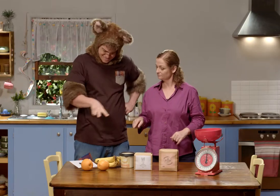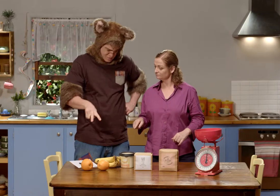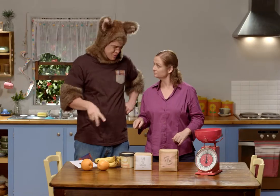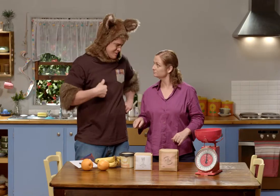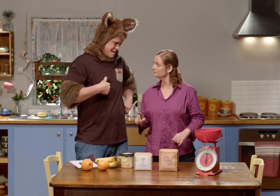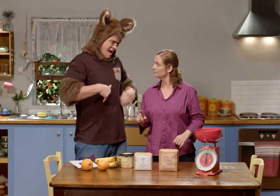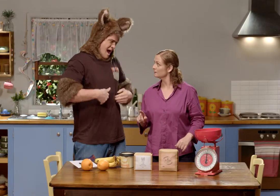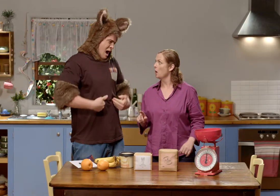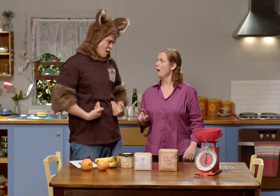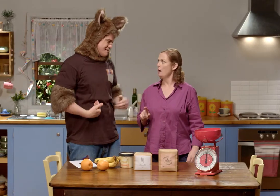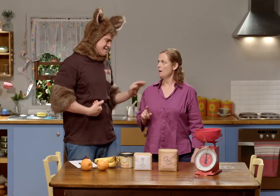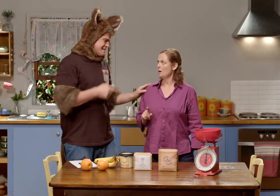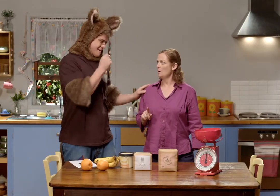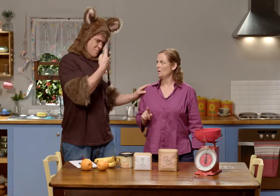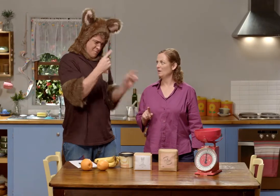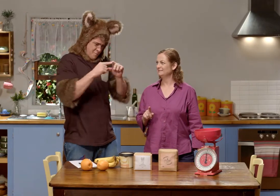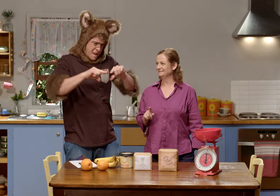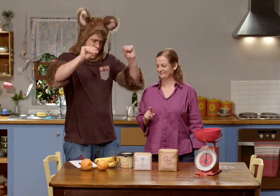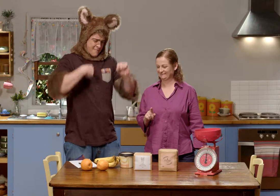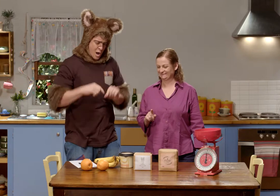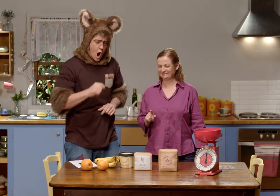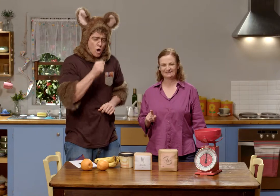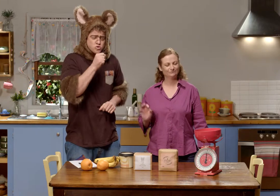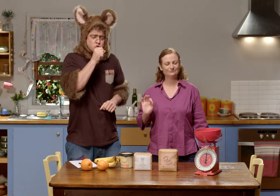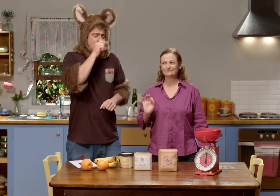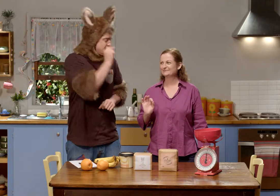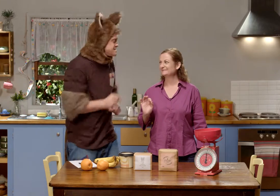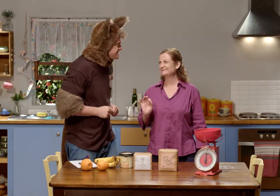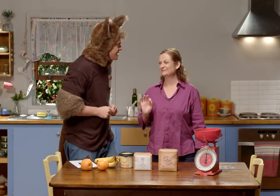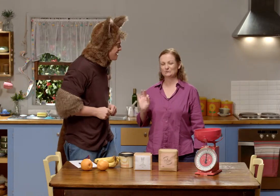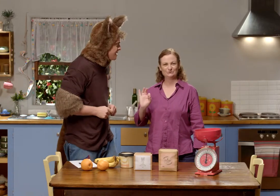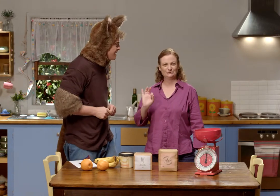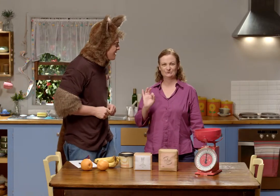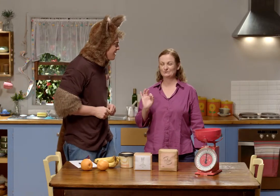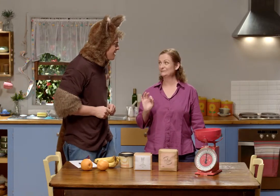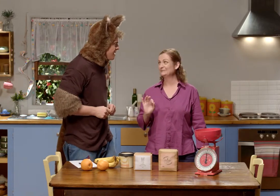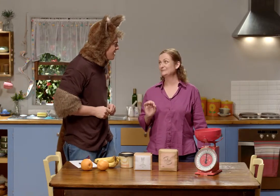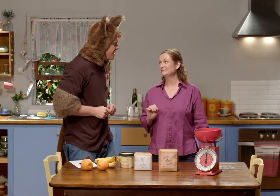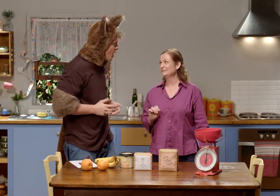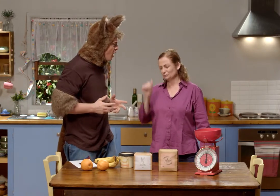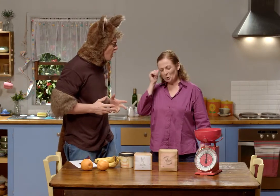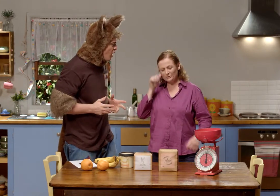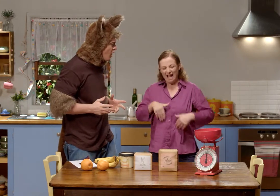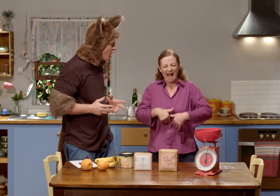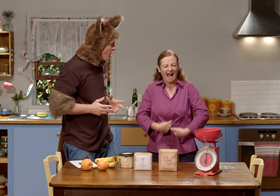Sally, looking at all this food is making me very hungry. Can I eat one banana? No, Possum.